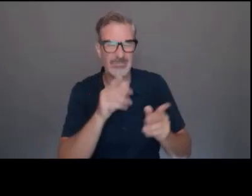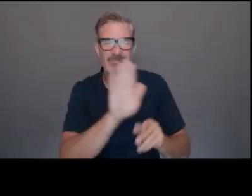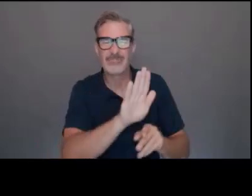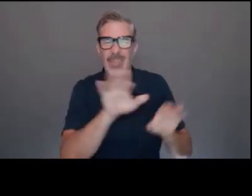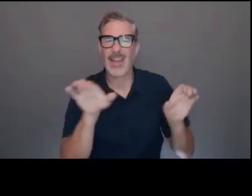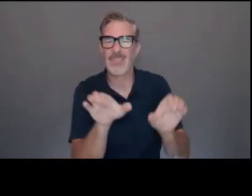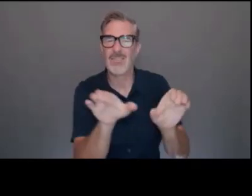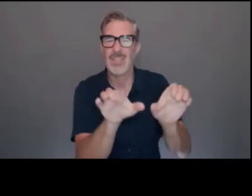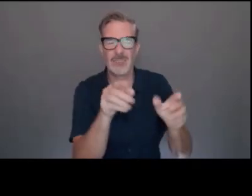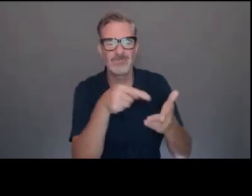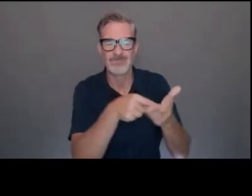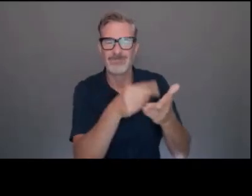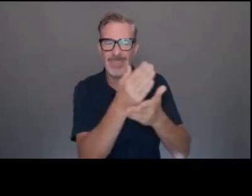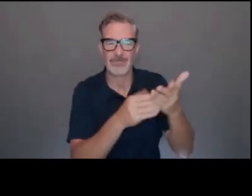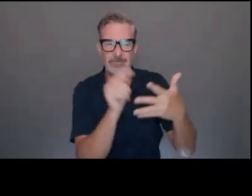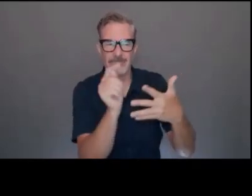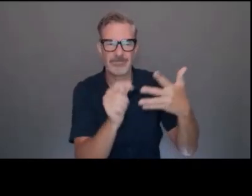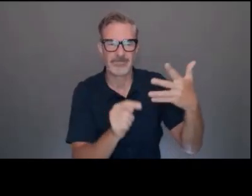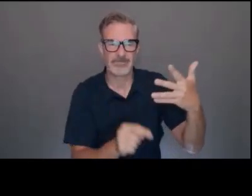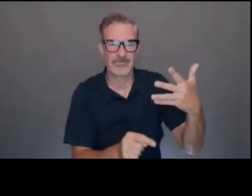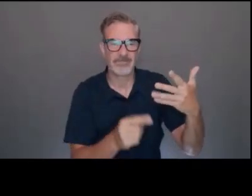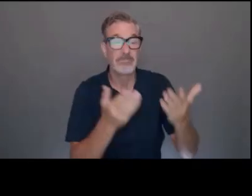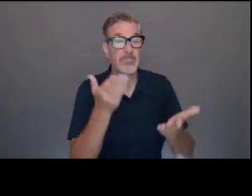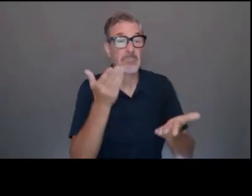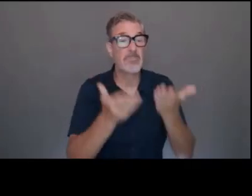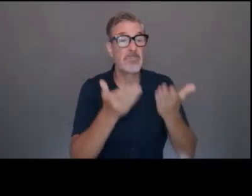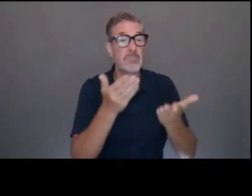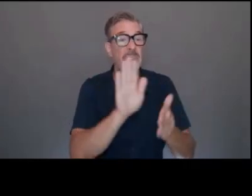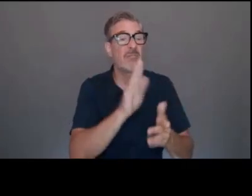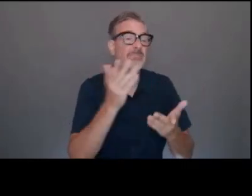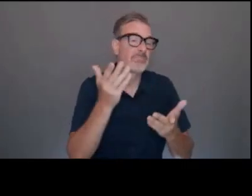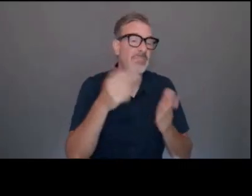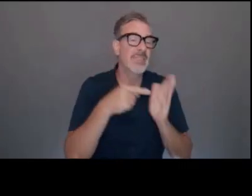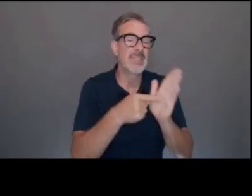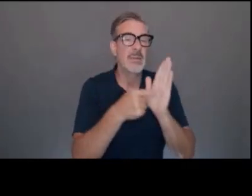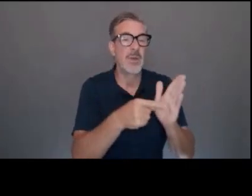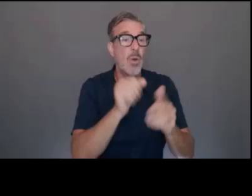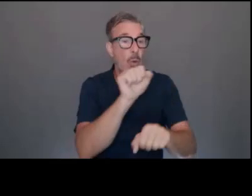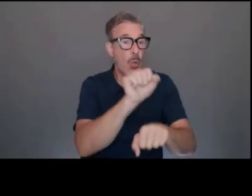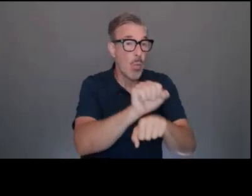This is the circulation or touring of artistic works or activities that are not